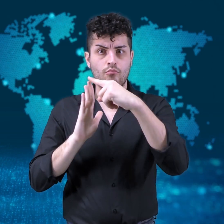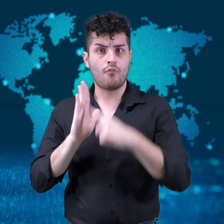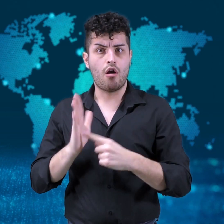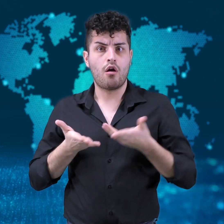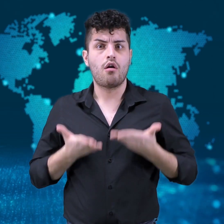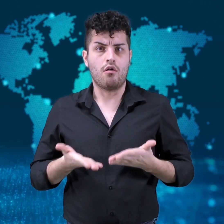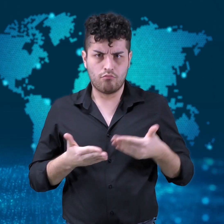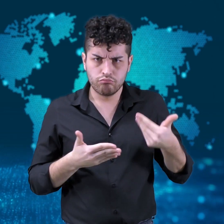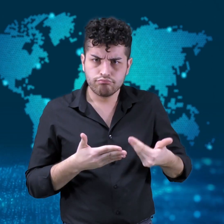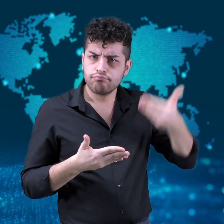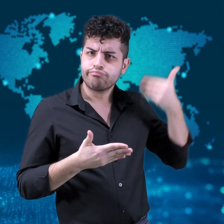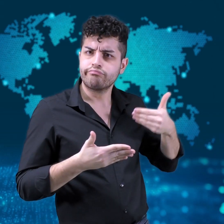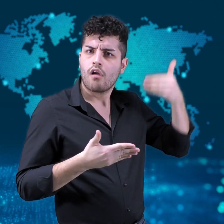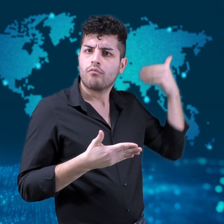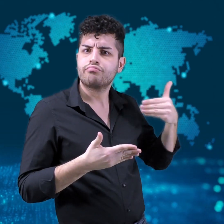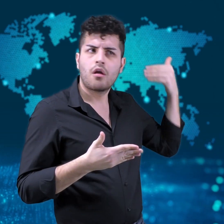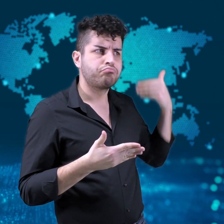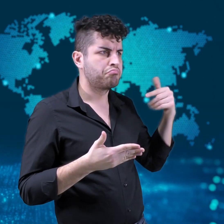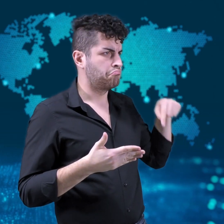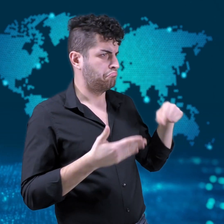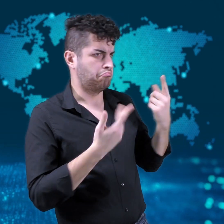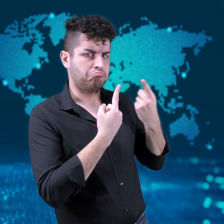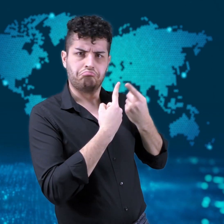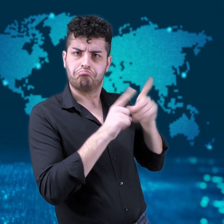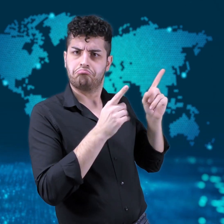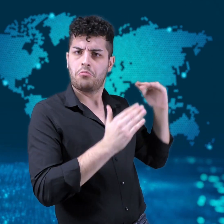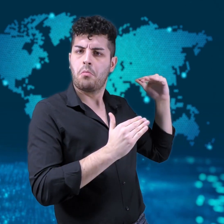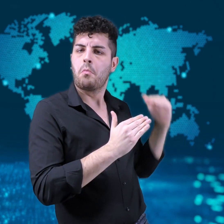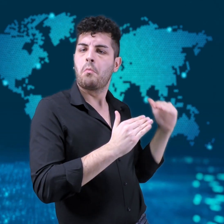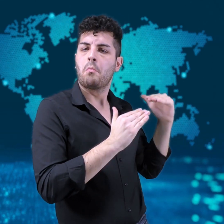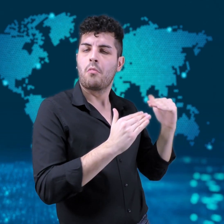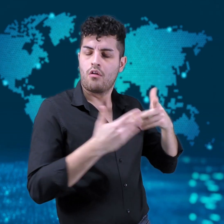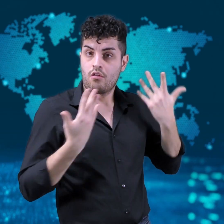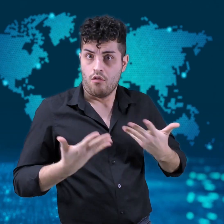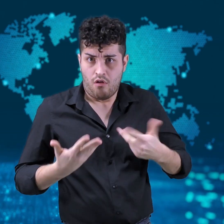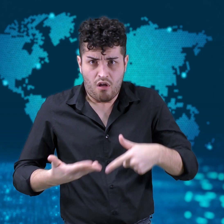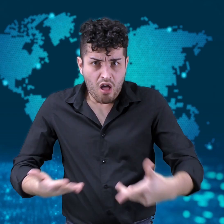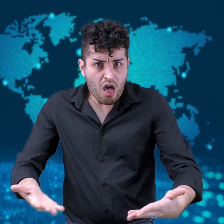since records were kept.